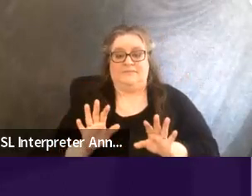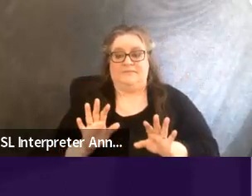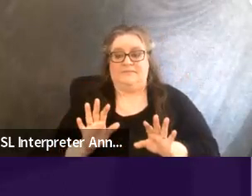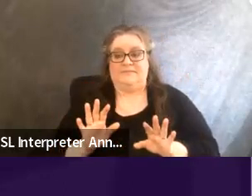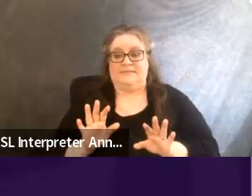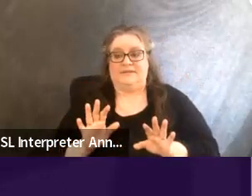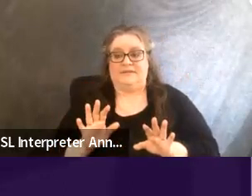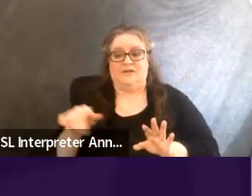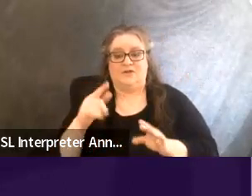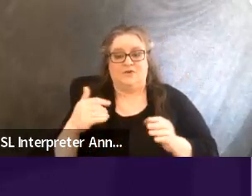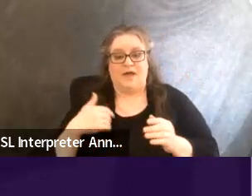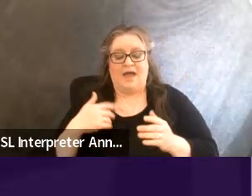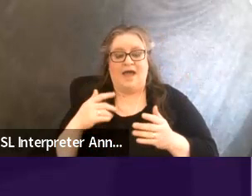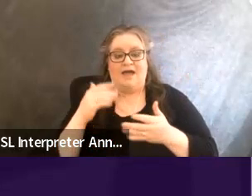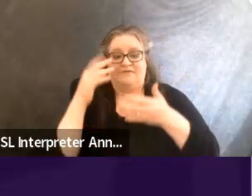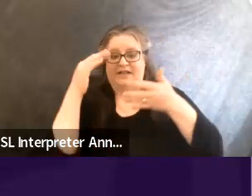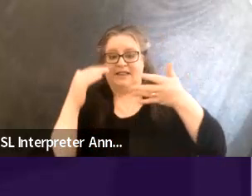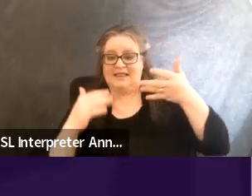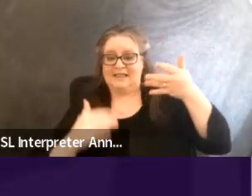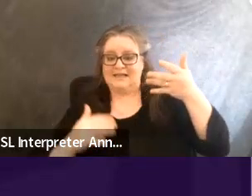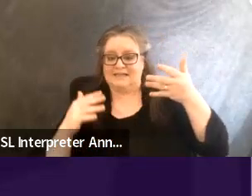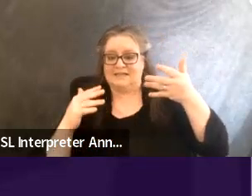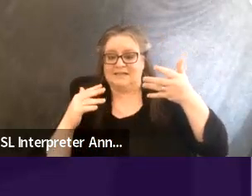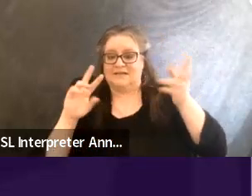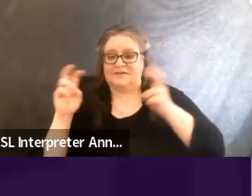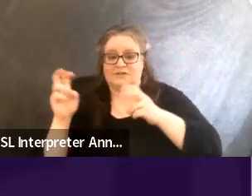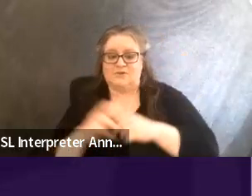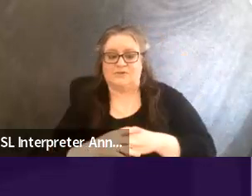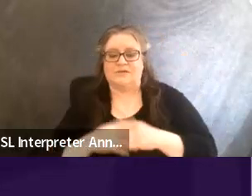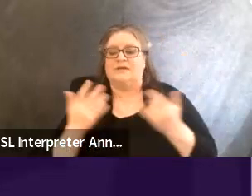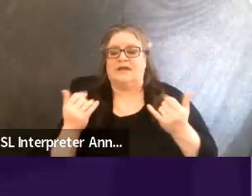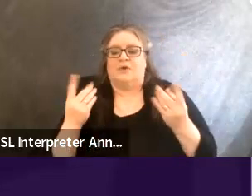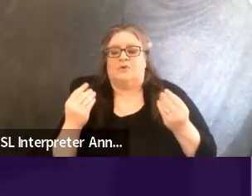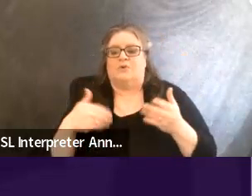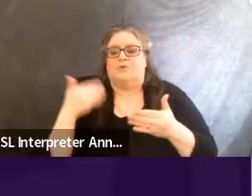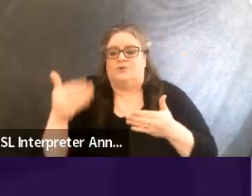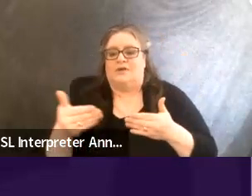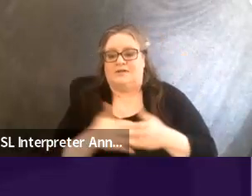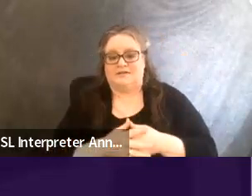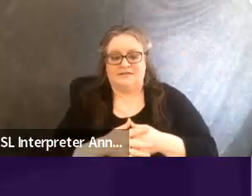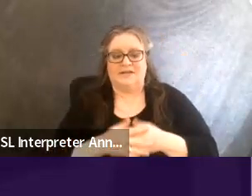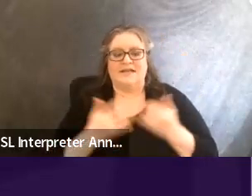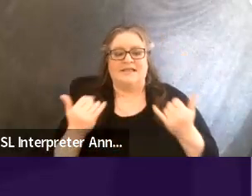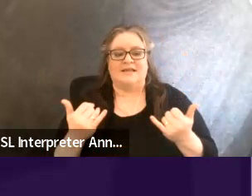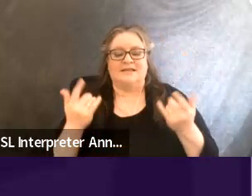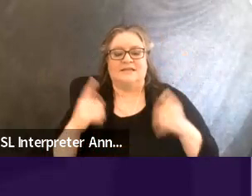you have all this list of issues, now, what's next? So, this is when we proceed